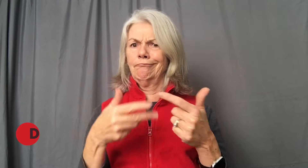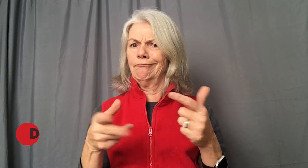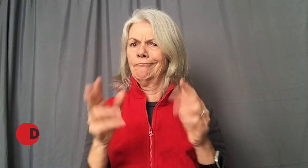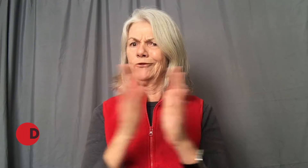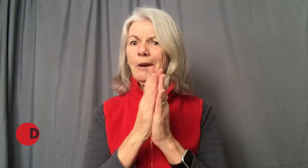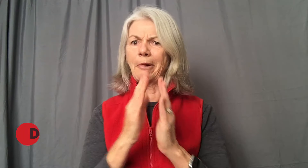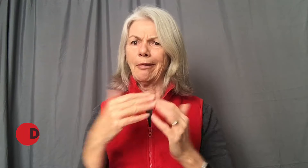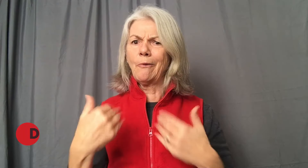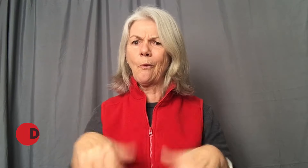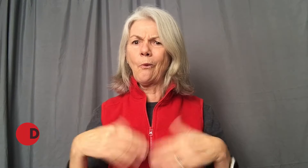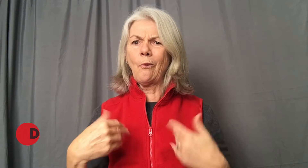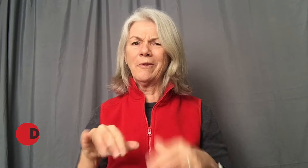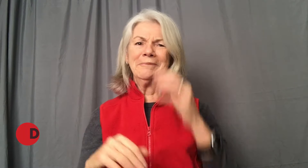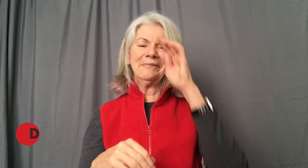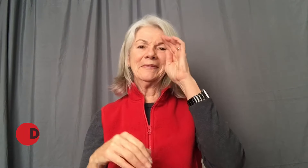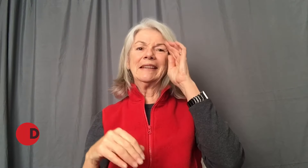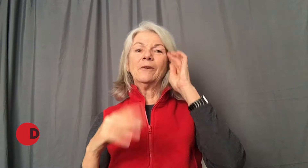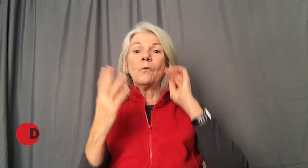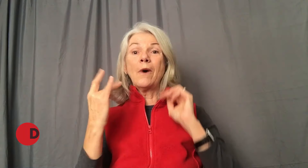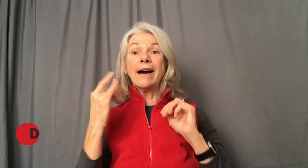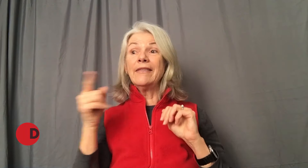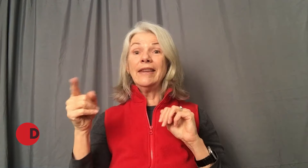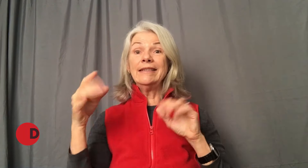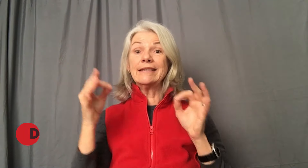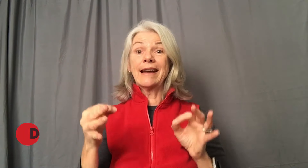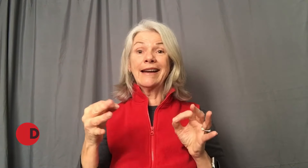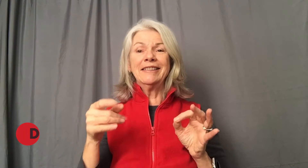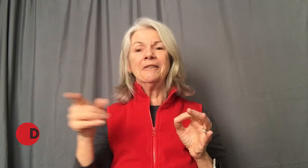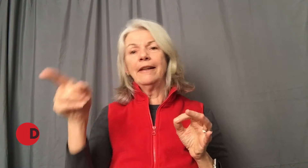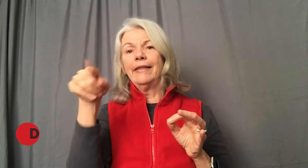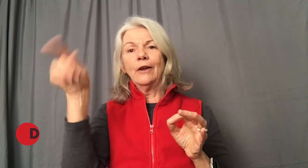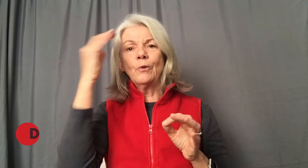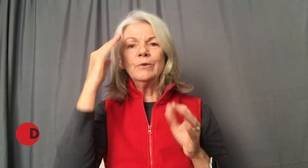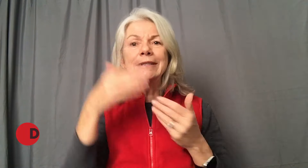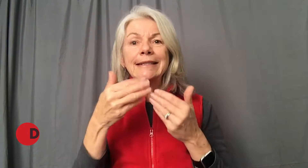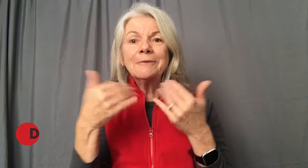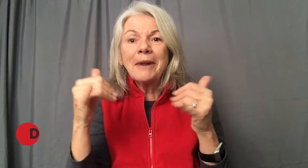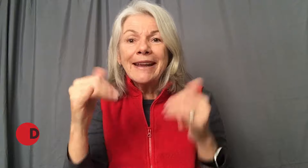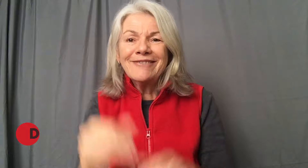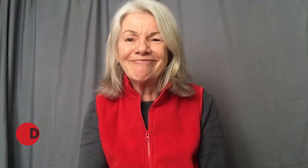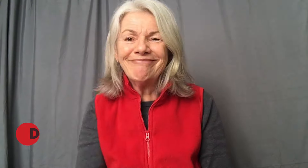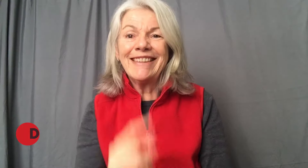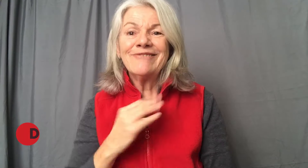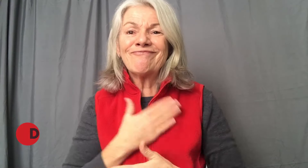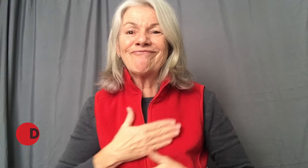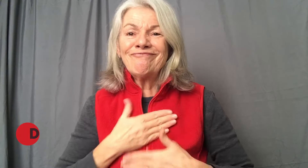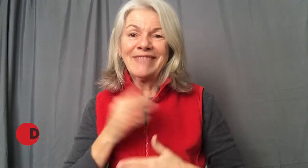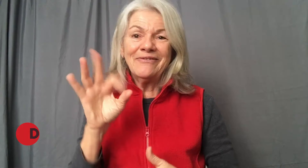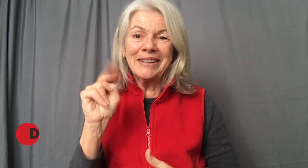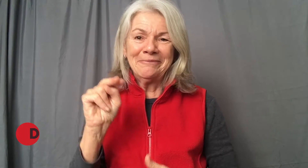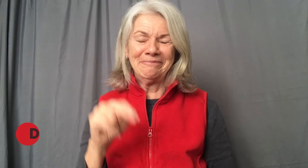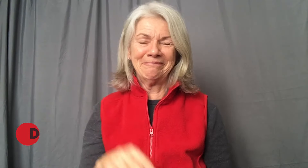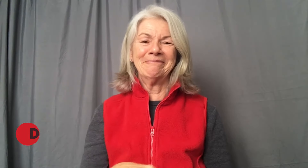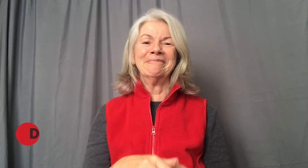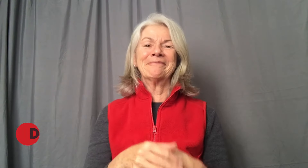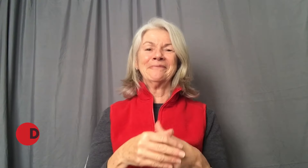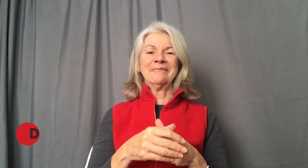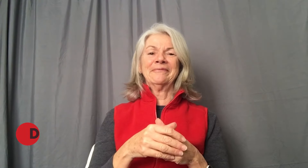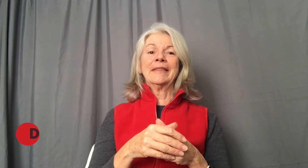The numbers doubled because they knew it’s easy to play and it’s fun.